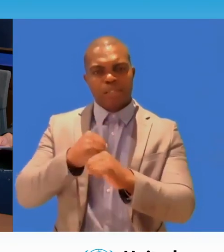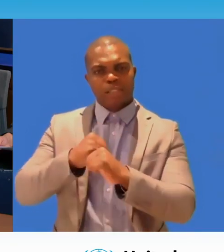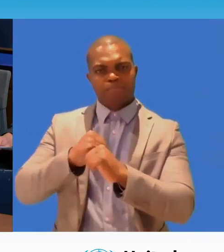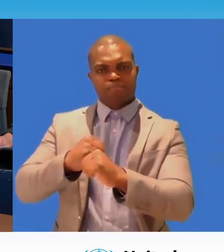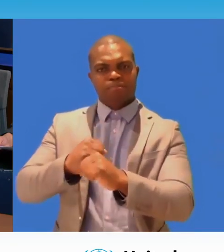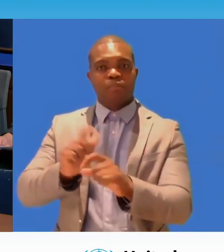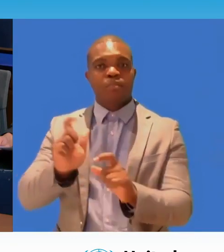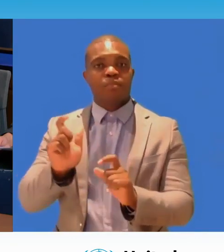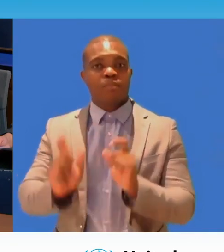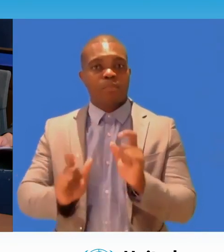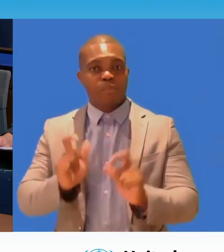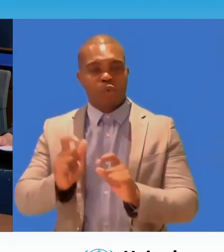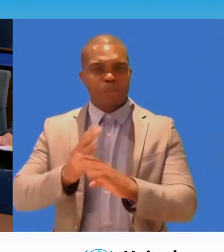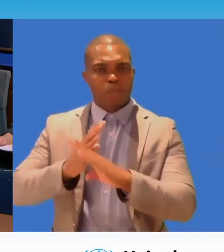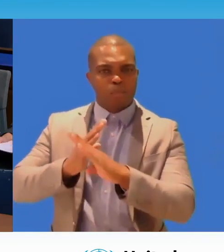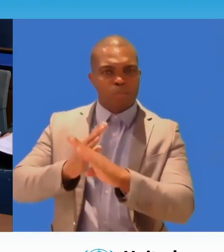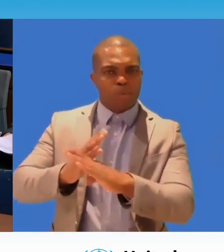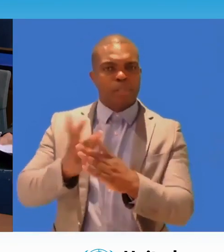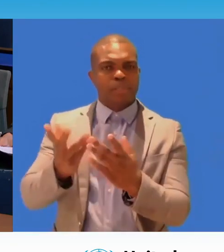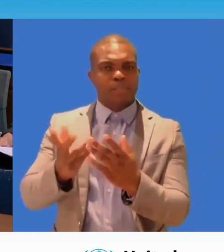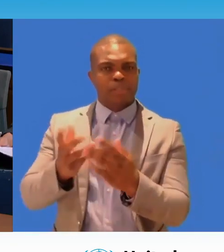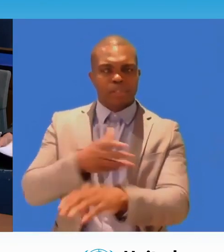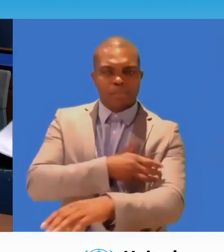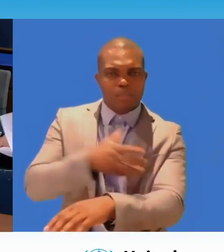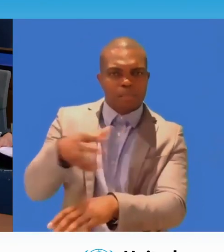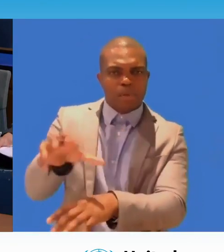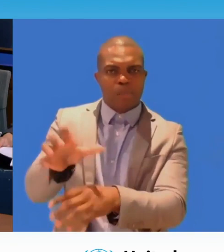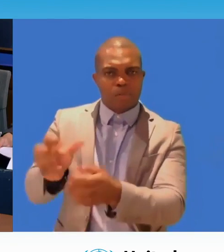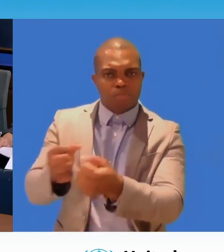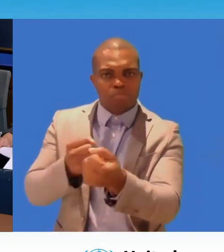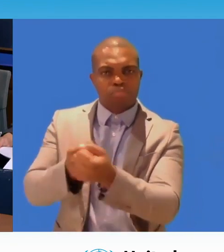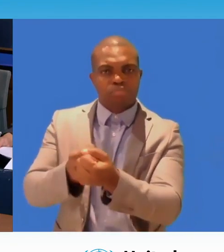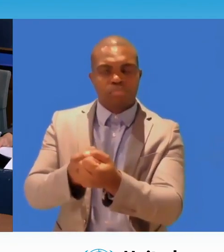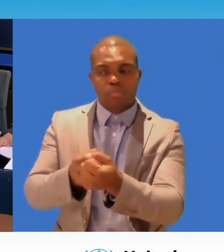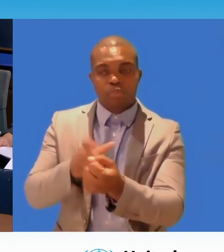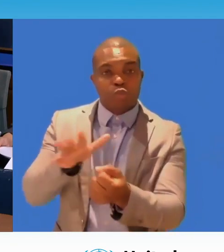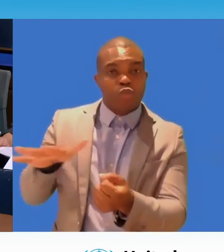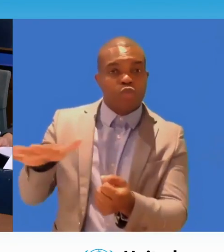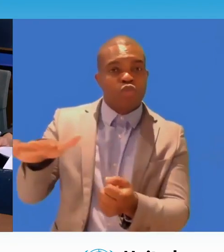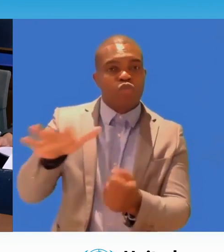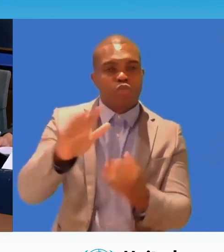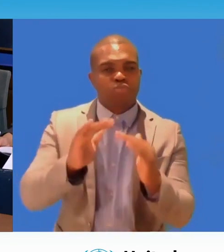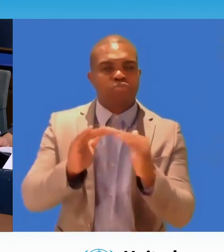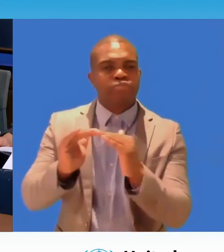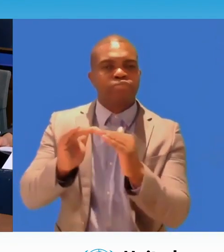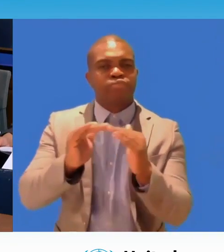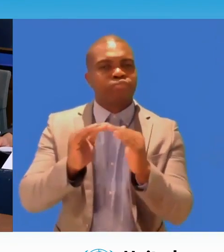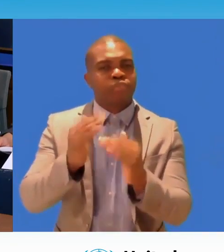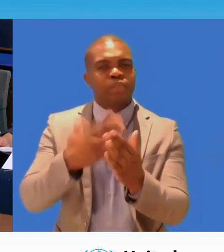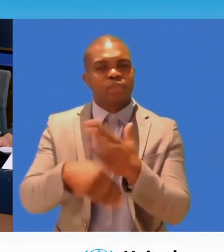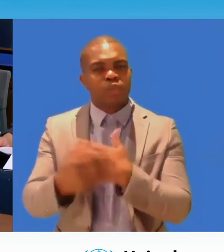faced by persons with disabilities Mr President the Japanese government continues to work hard